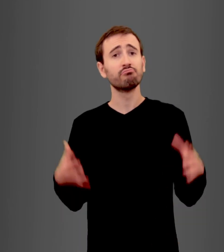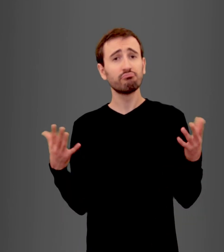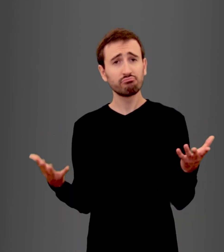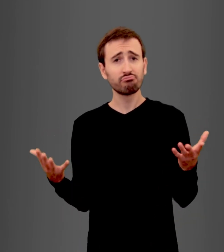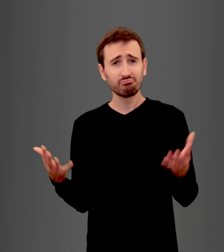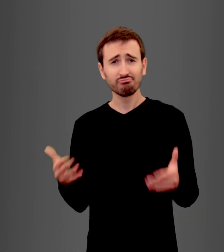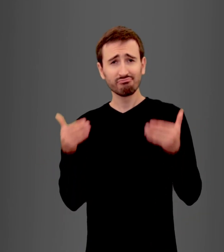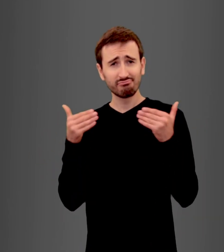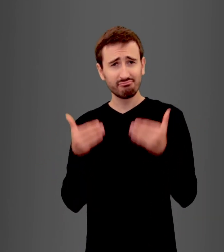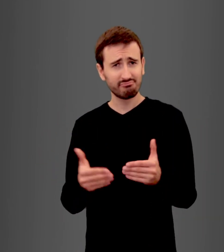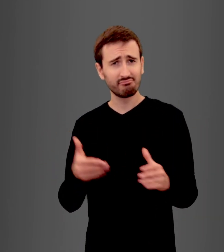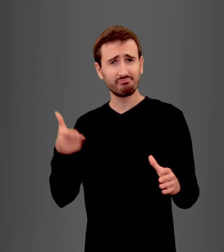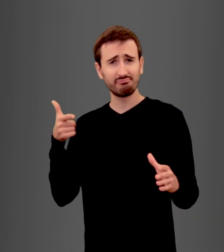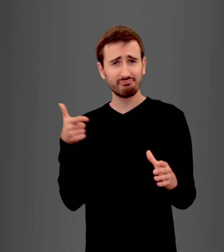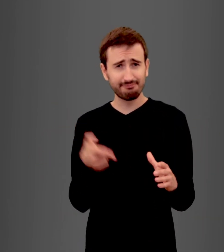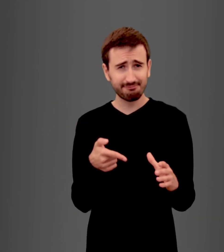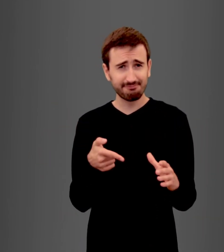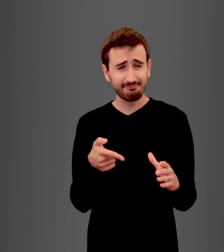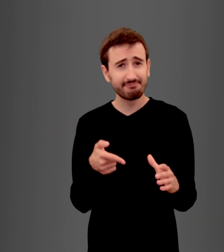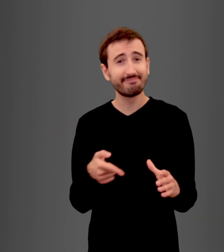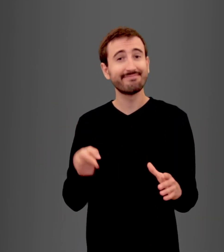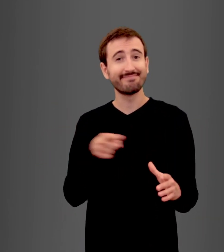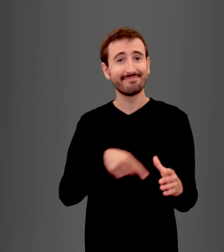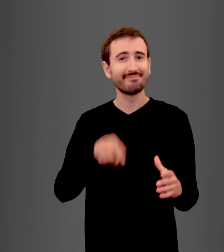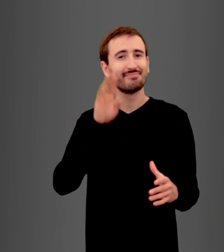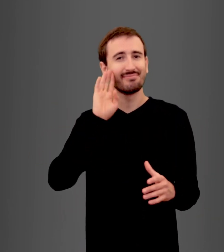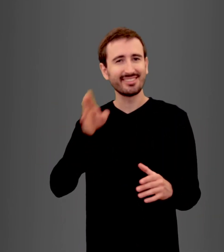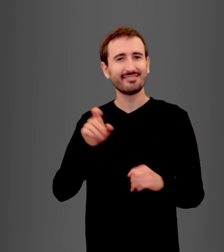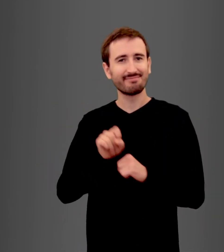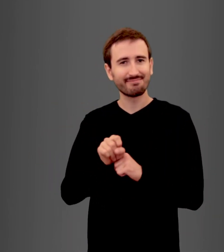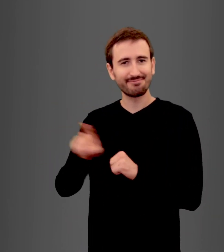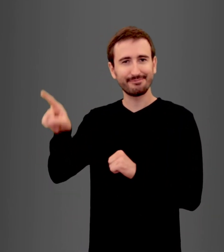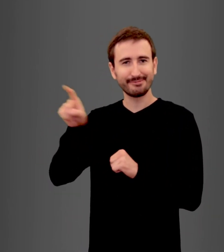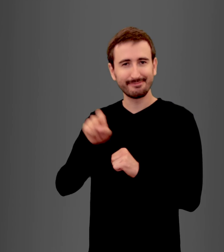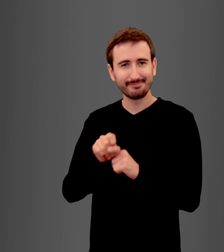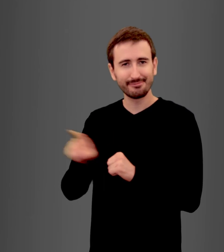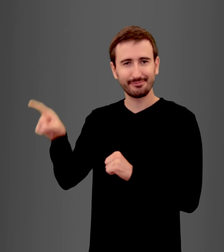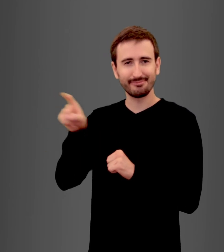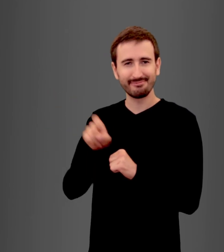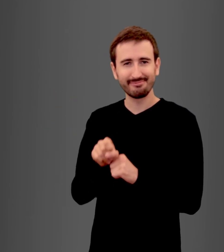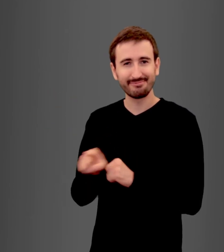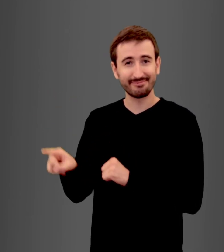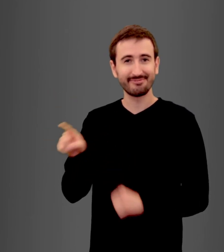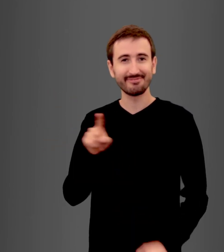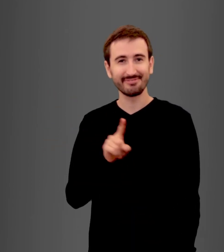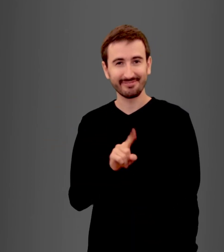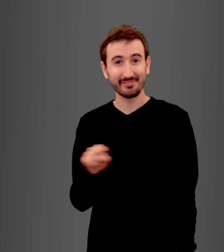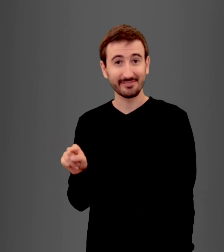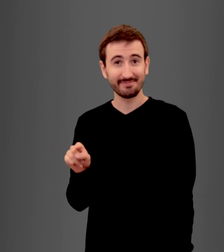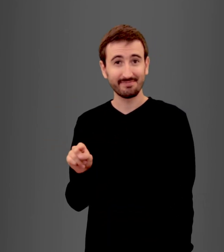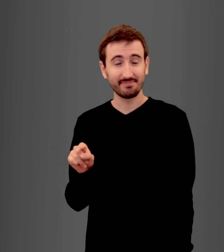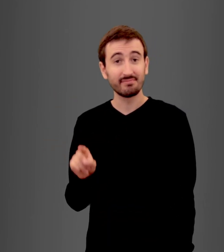Let us go ahead and shine a laser on a nitrogen-vacancy center. Doing so will cause the center to emit photons.